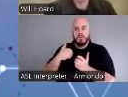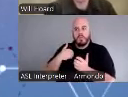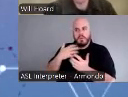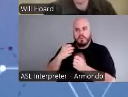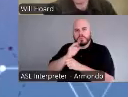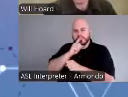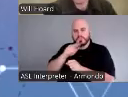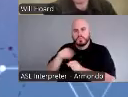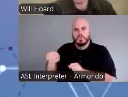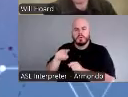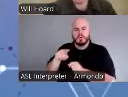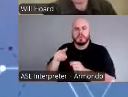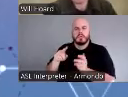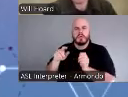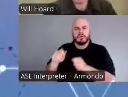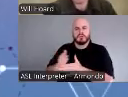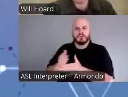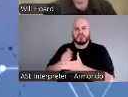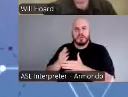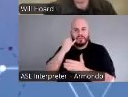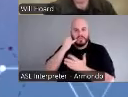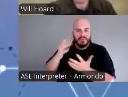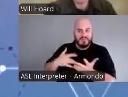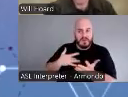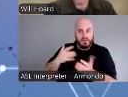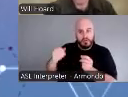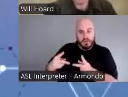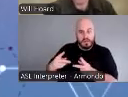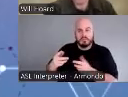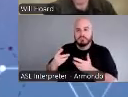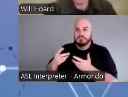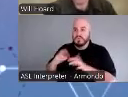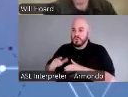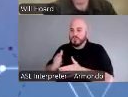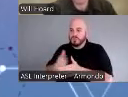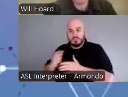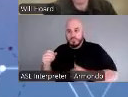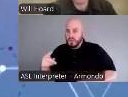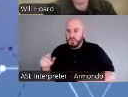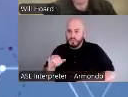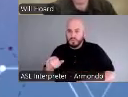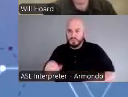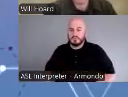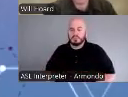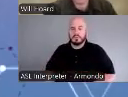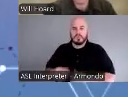to share if they didn't want to, and then we did tell them a couple times, everything stays in this room.